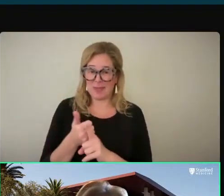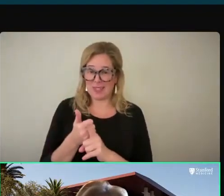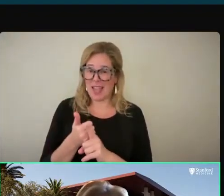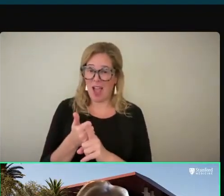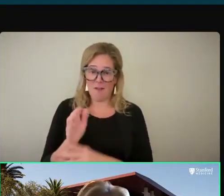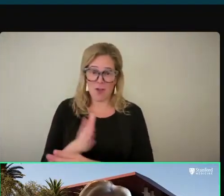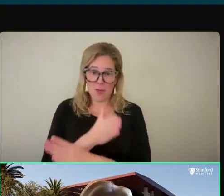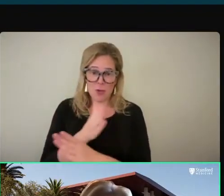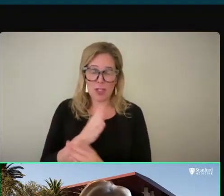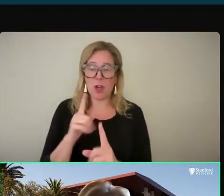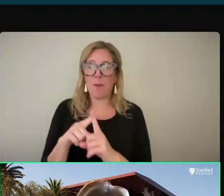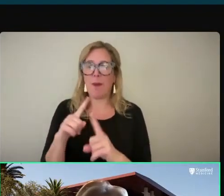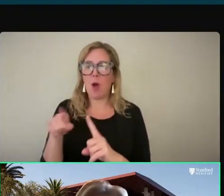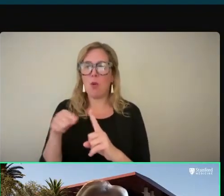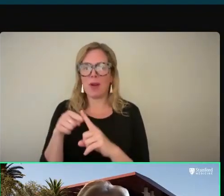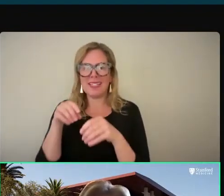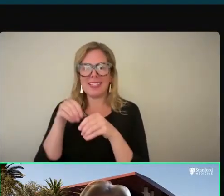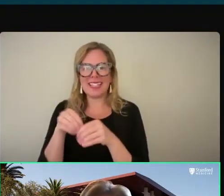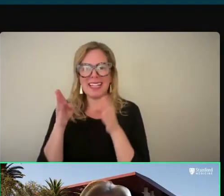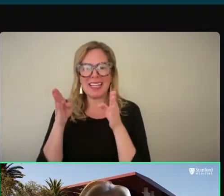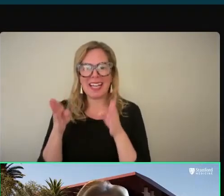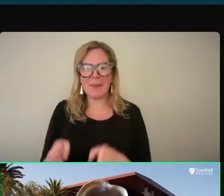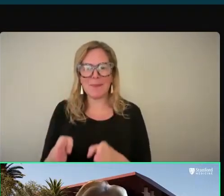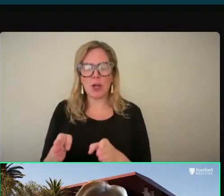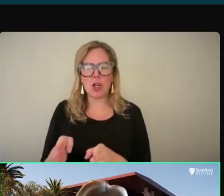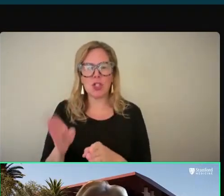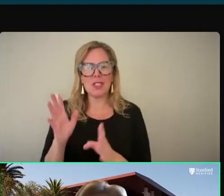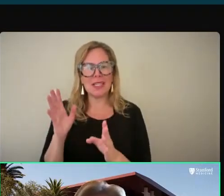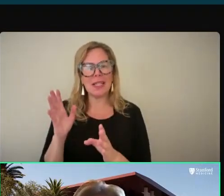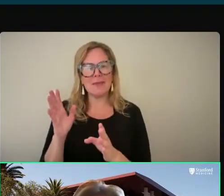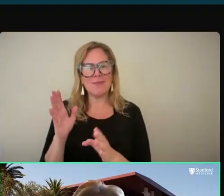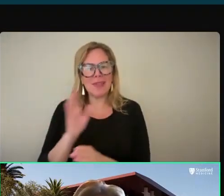in-person clinical waiting area, this is sometimes what it feels like to him, and not in a good way.